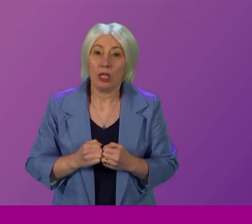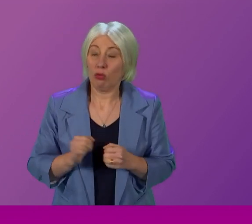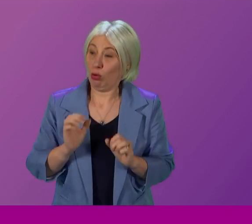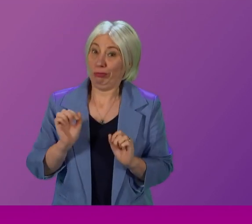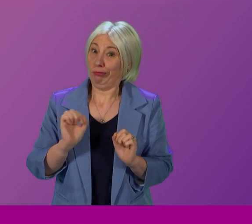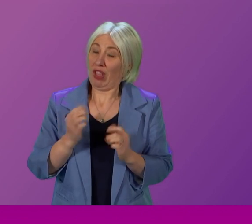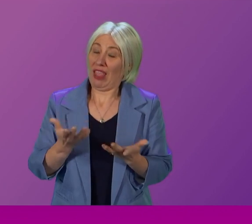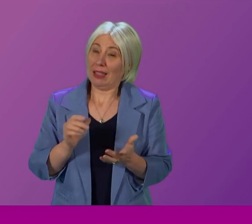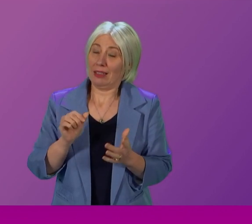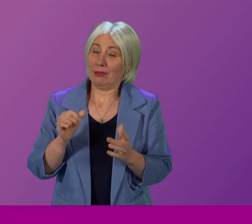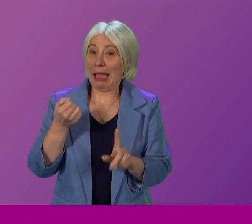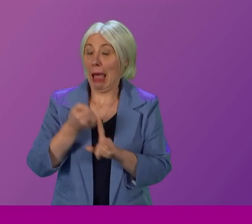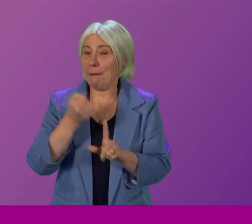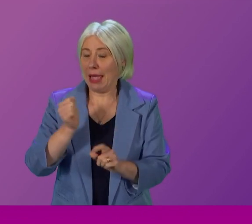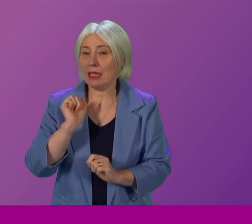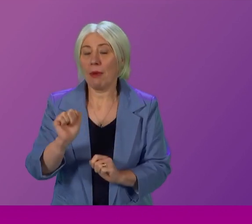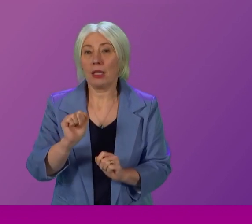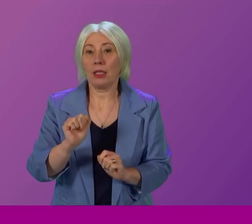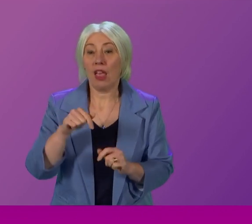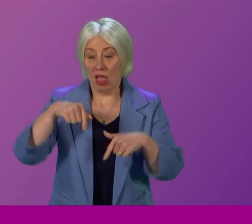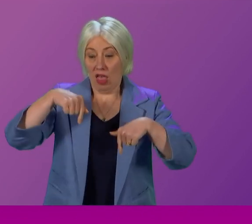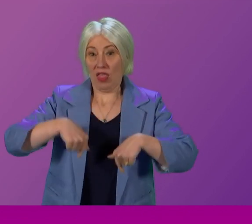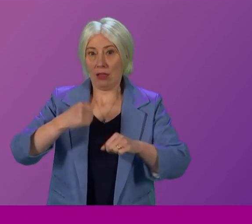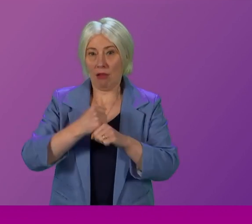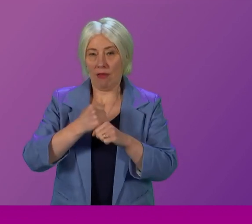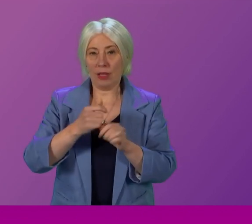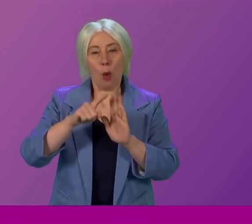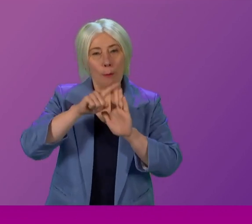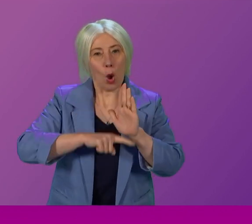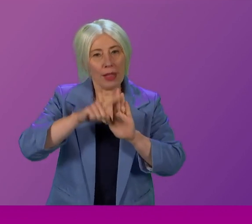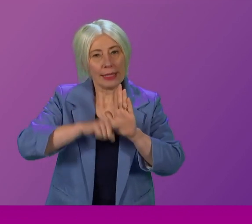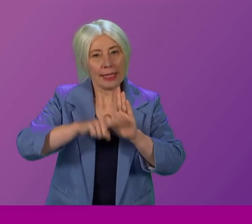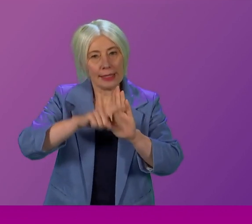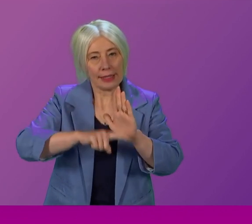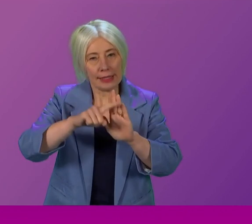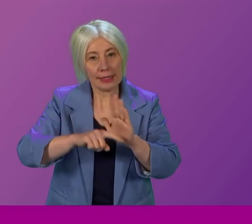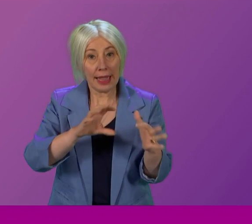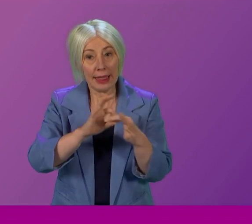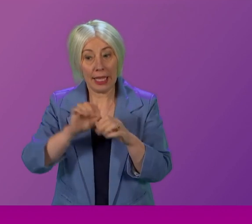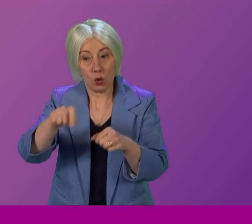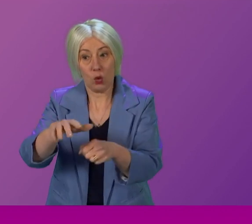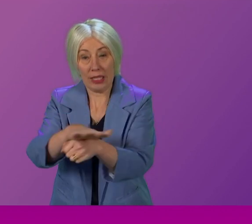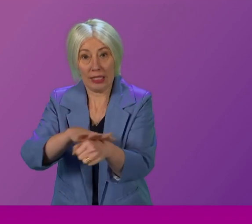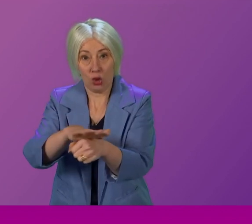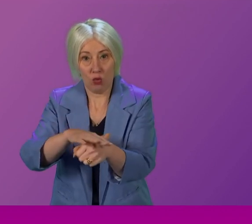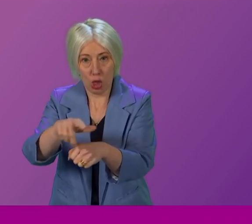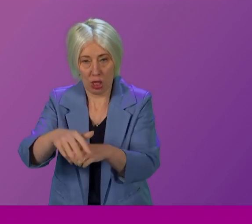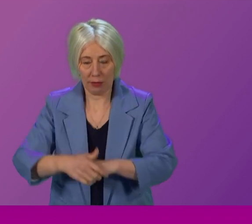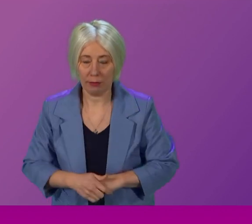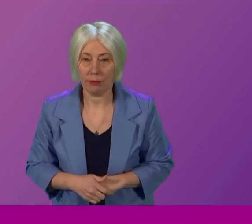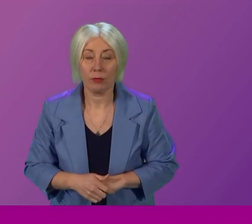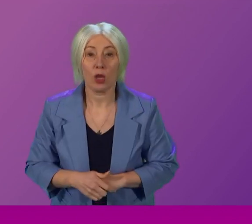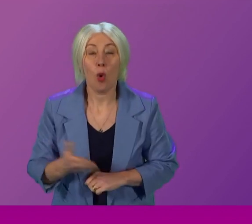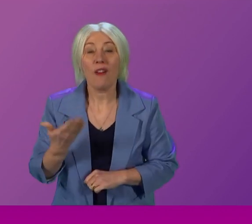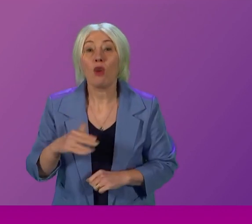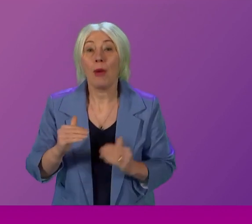The policies of this Government on the issues are guided by the Equality Act—I think I said